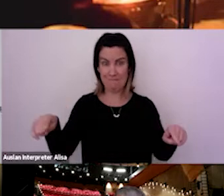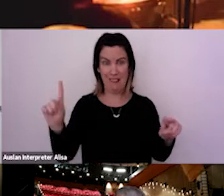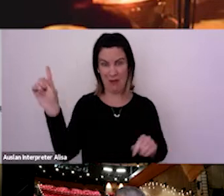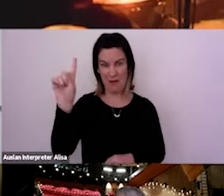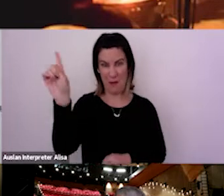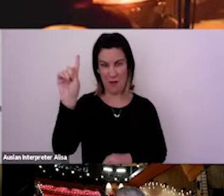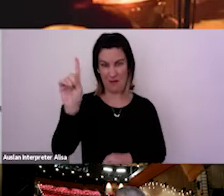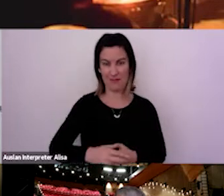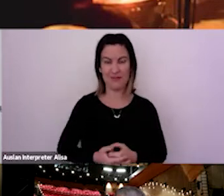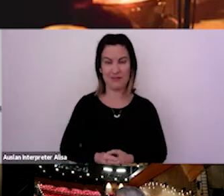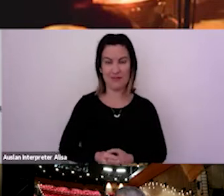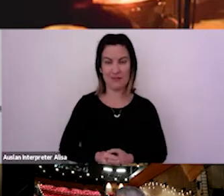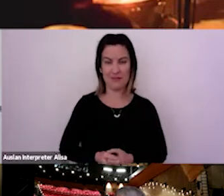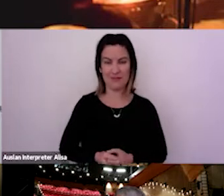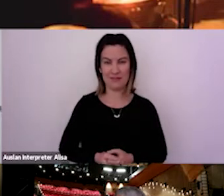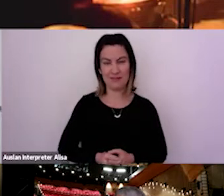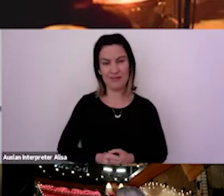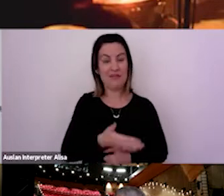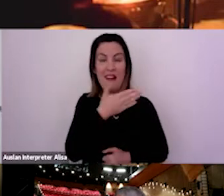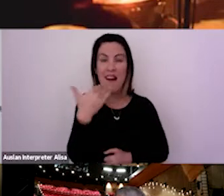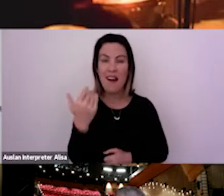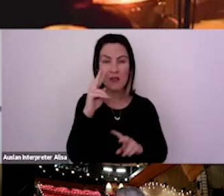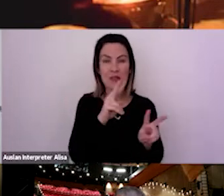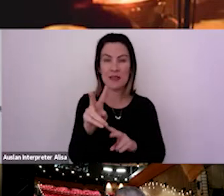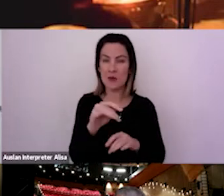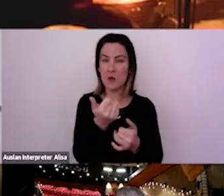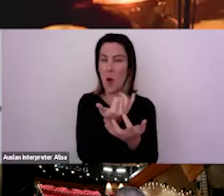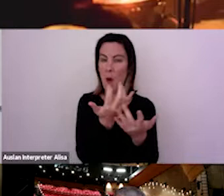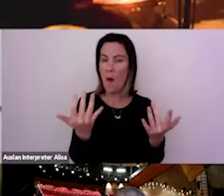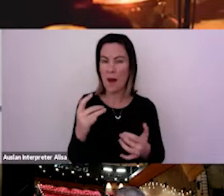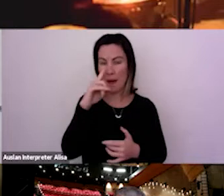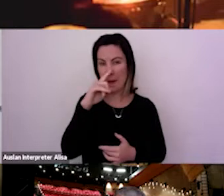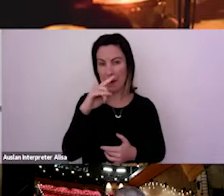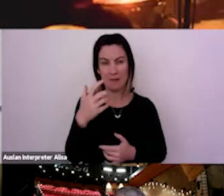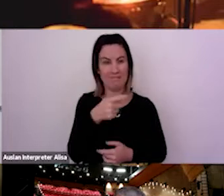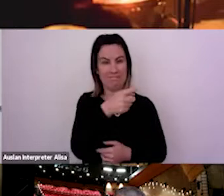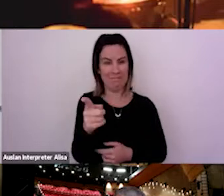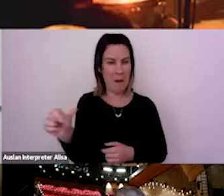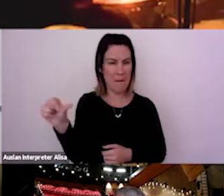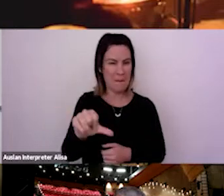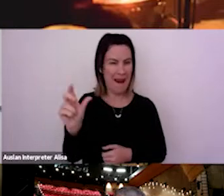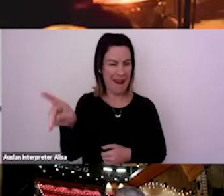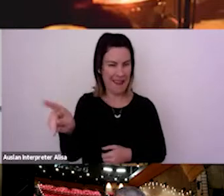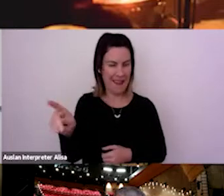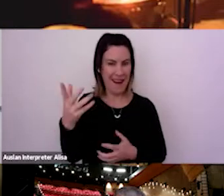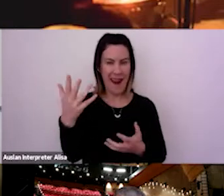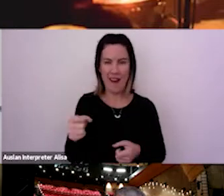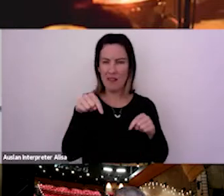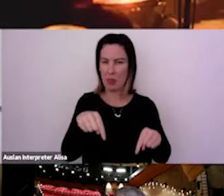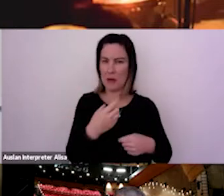It is lovely to see so many Outlook Monitor Webinar regulars back, but regardless of whether you have attended